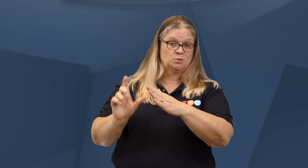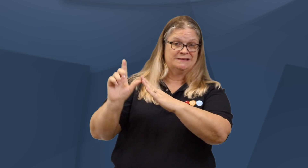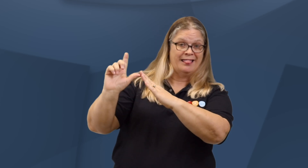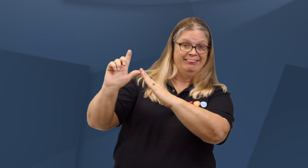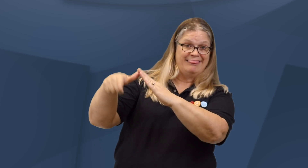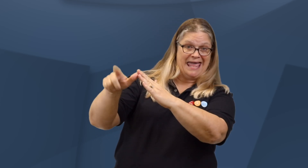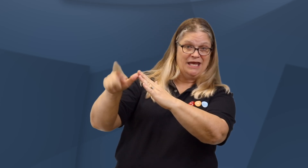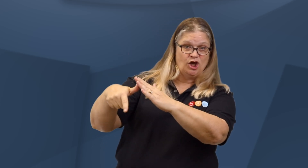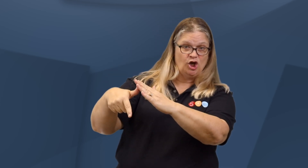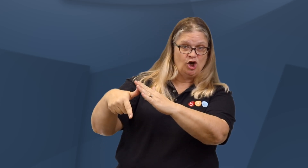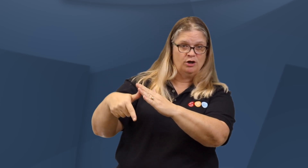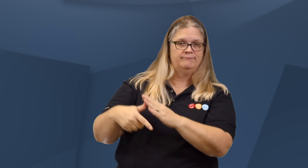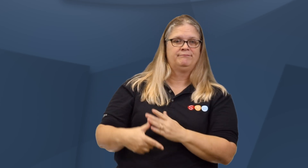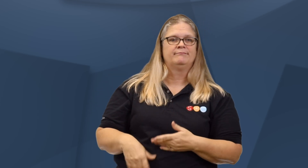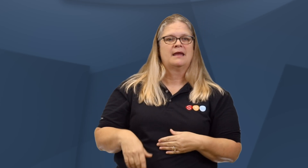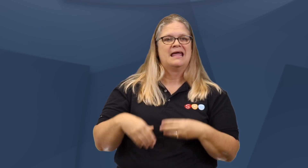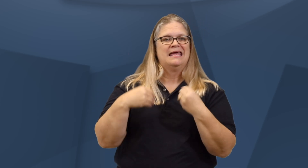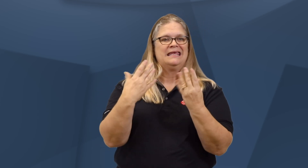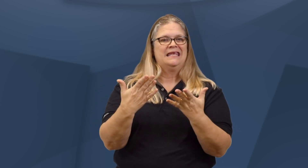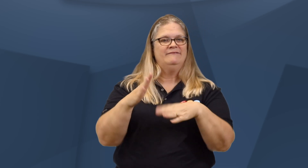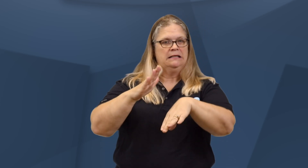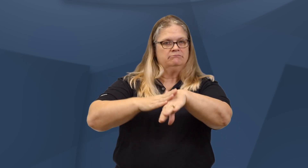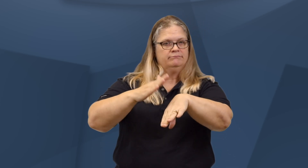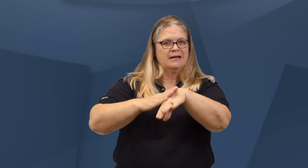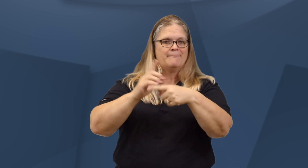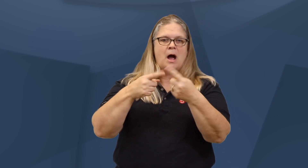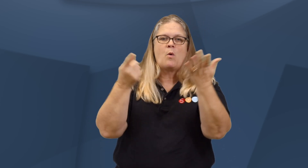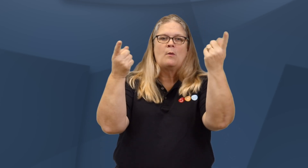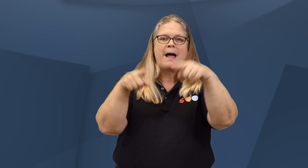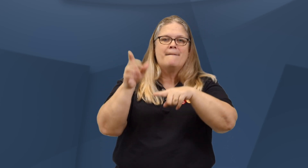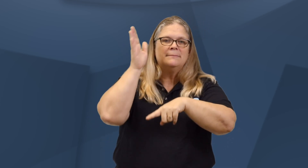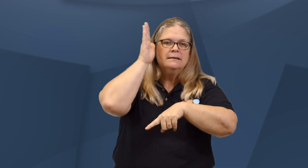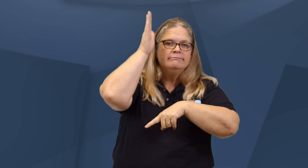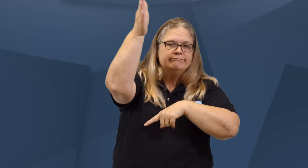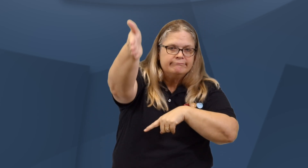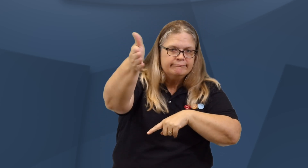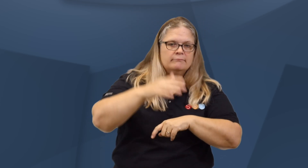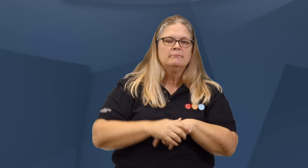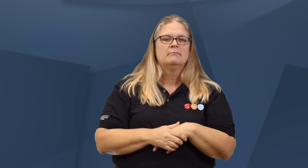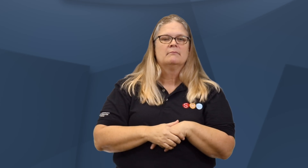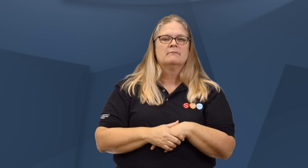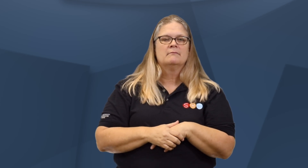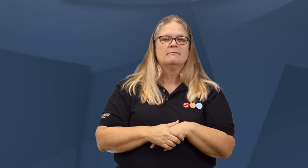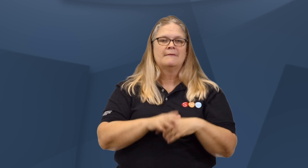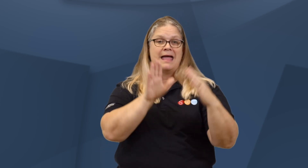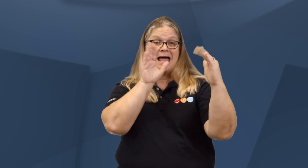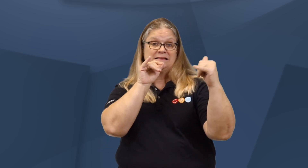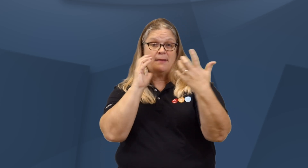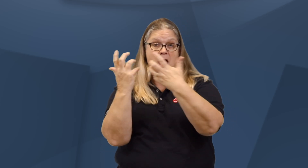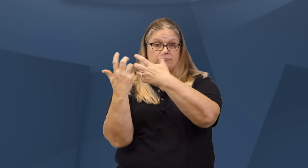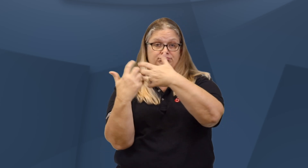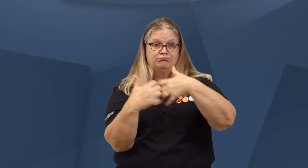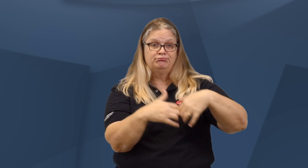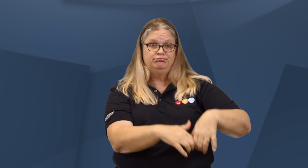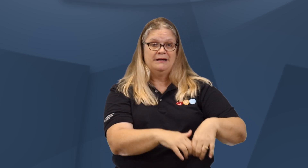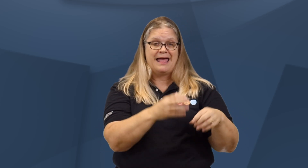at a later time, giving warnings about what will happen later, expecting organization